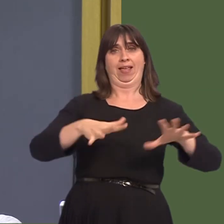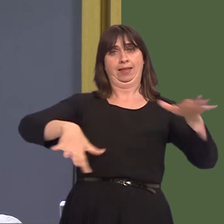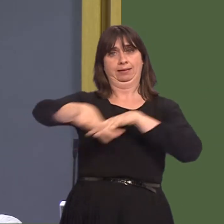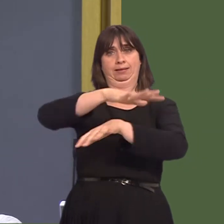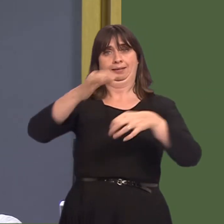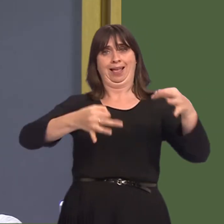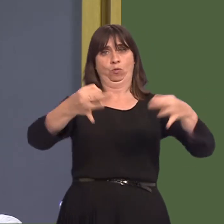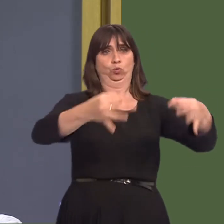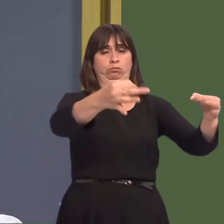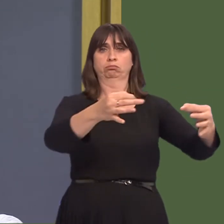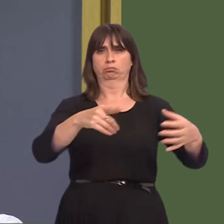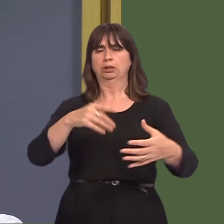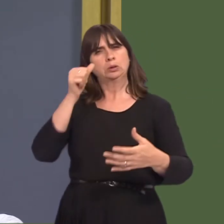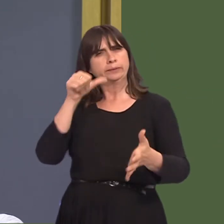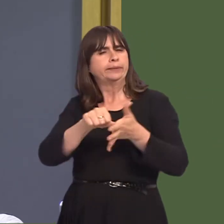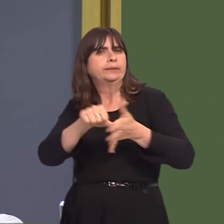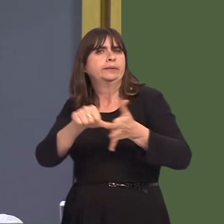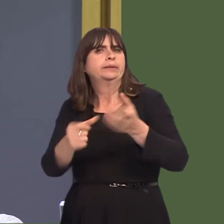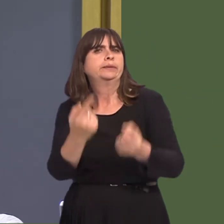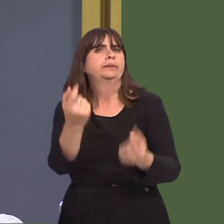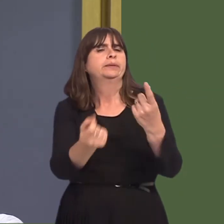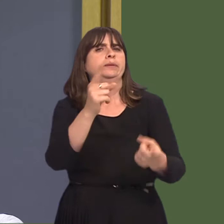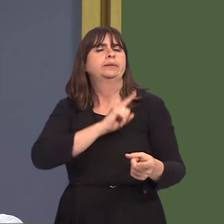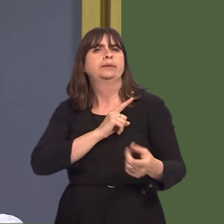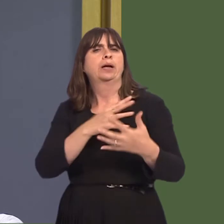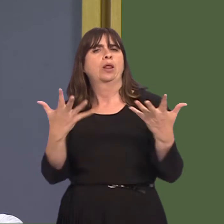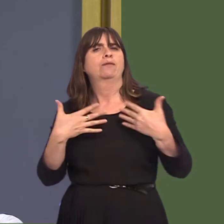a significant challenge, as shown by a number of health, social and wider welfare indicators,